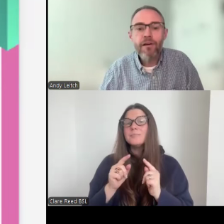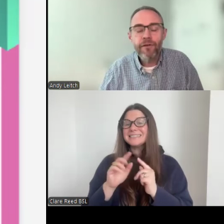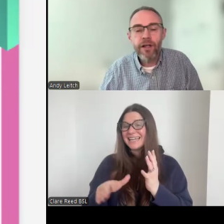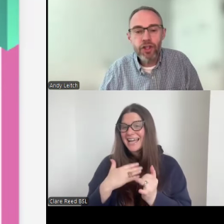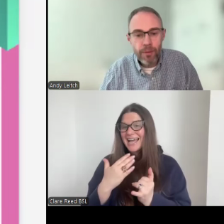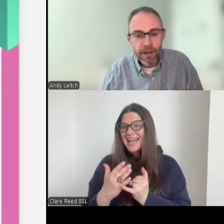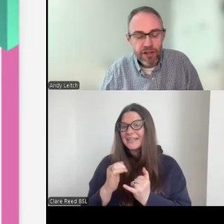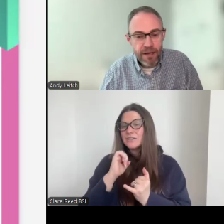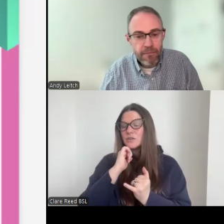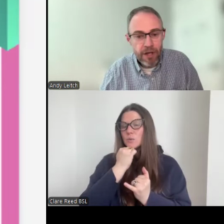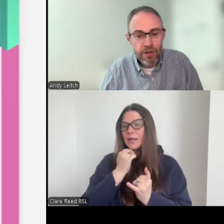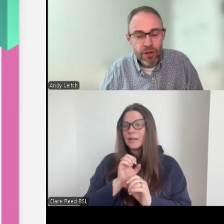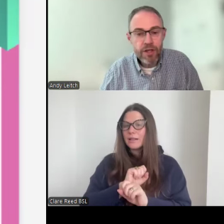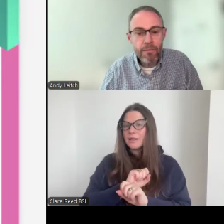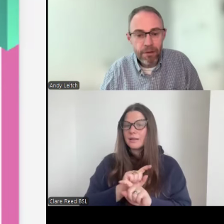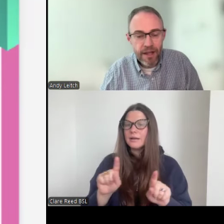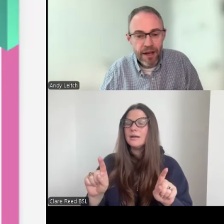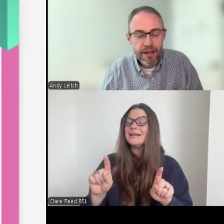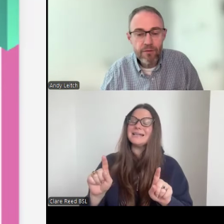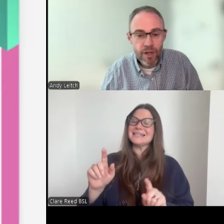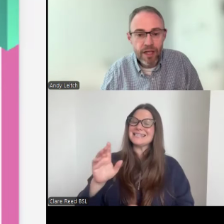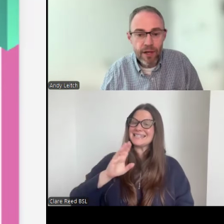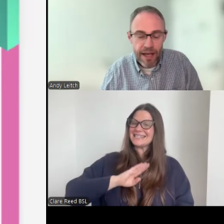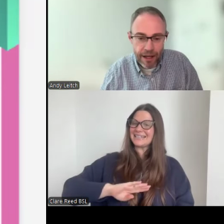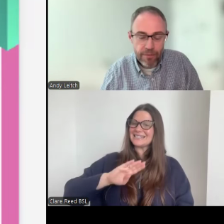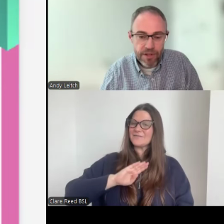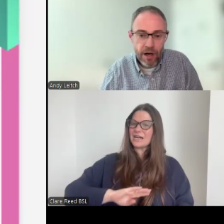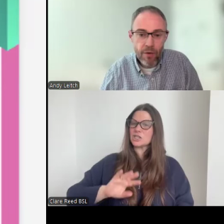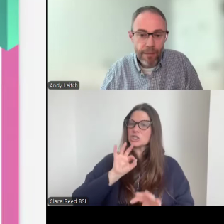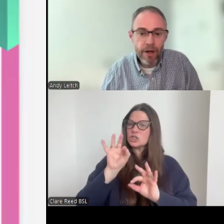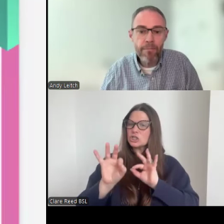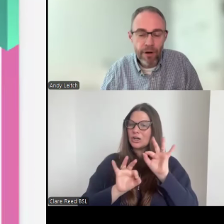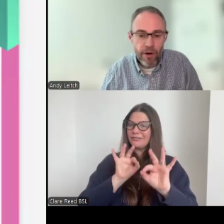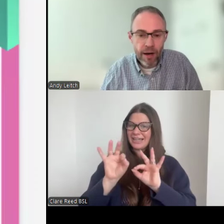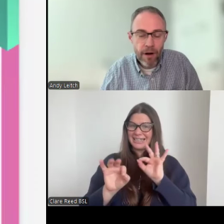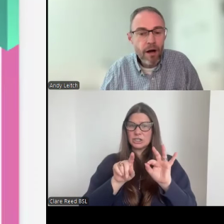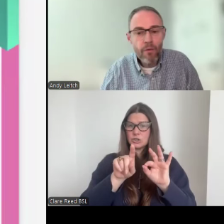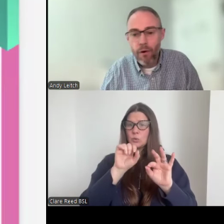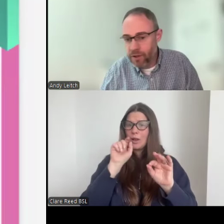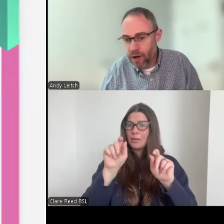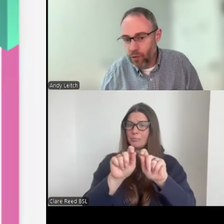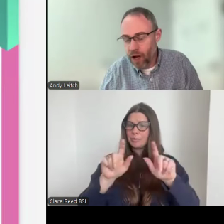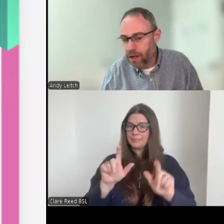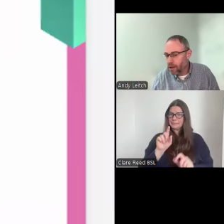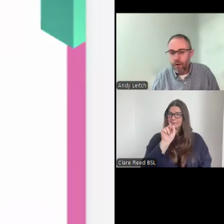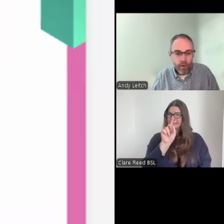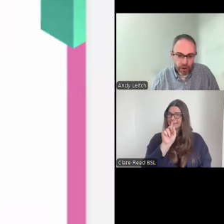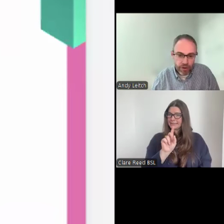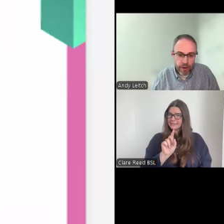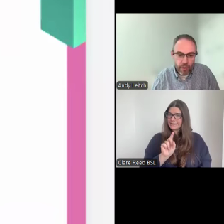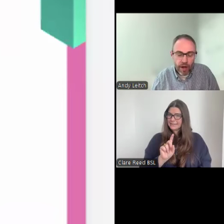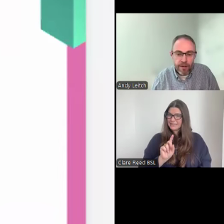If I could trouble you to spend a minute or two to complete that, it really, really helps our webinar program, what we're doing right, what we're not doing right.